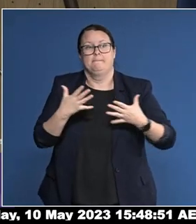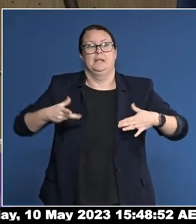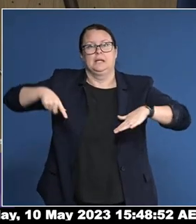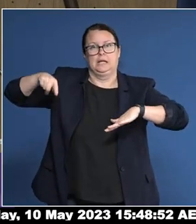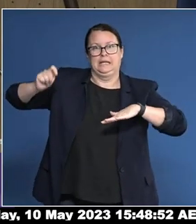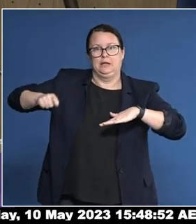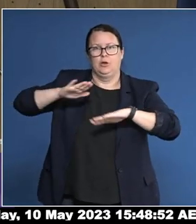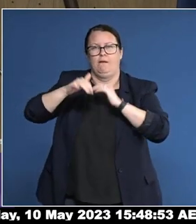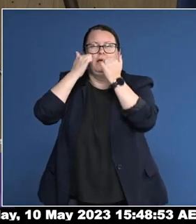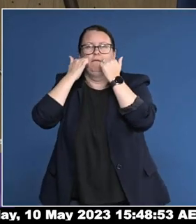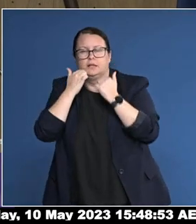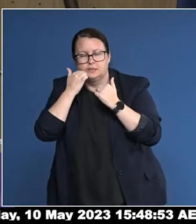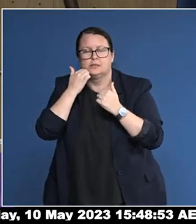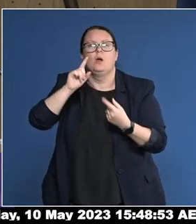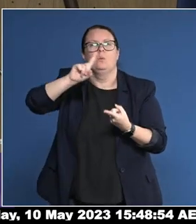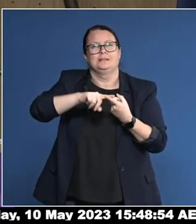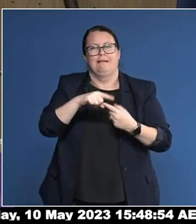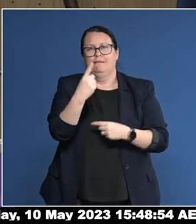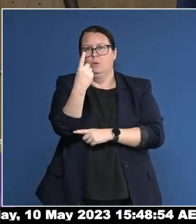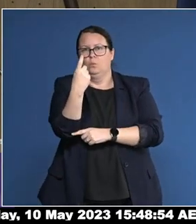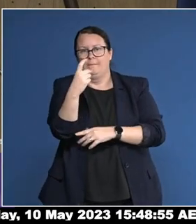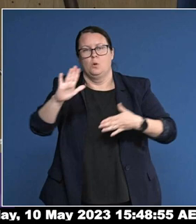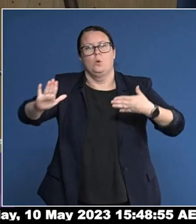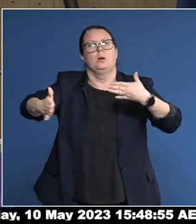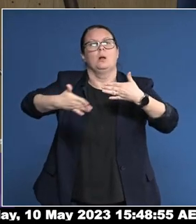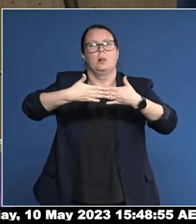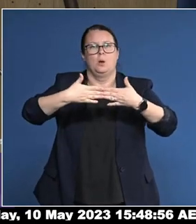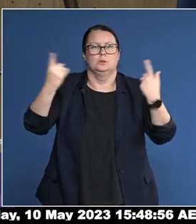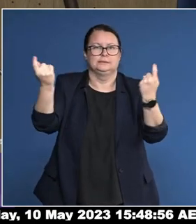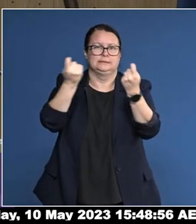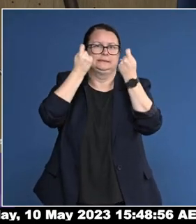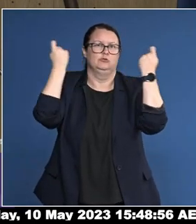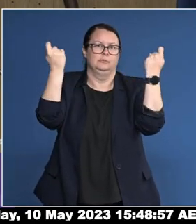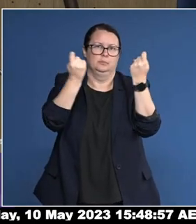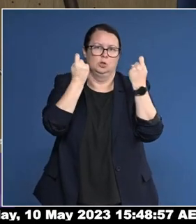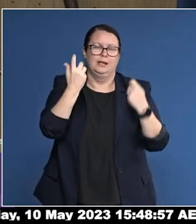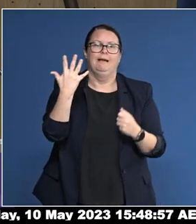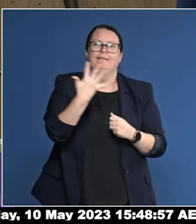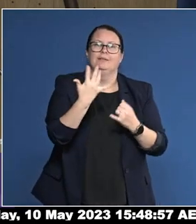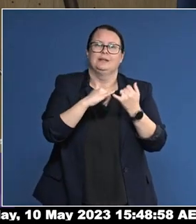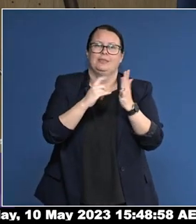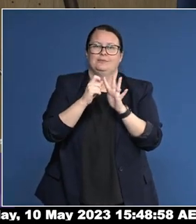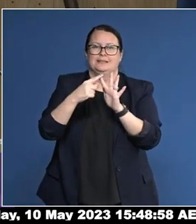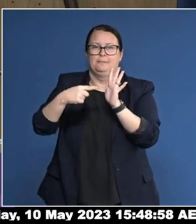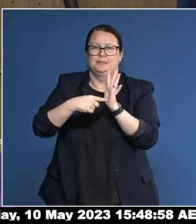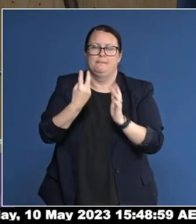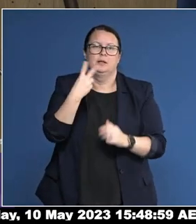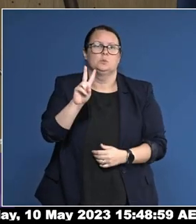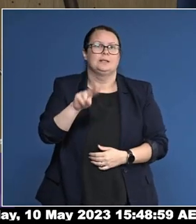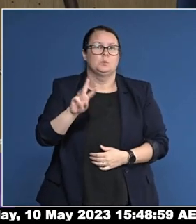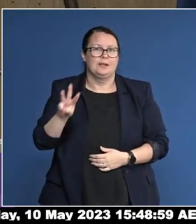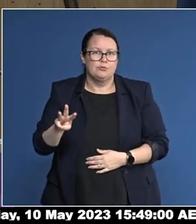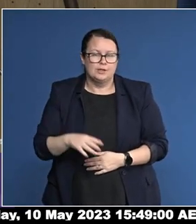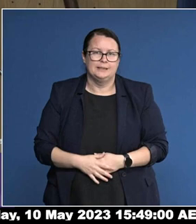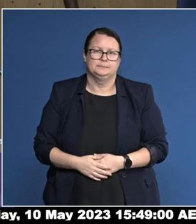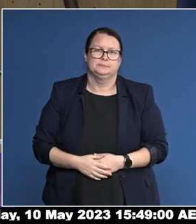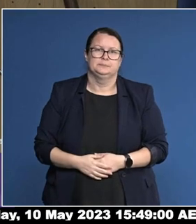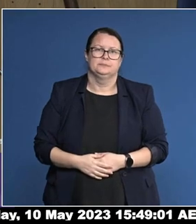ceremonial closing hearing in Sydney on 15 September 2023 in advance of delivery of our